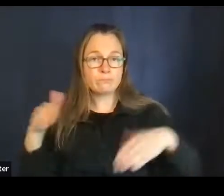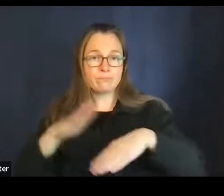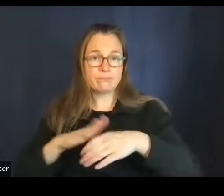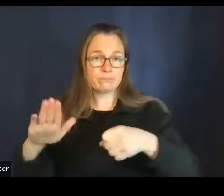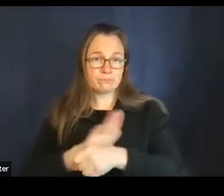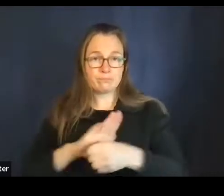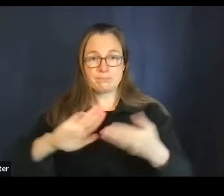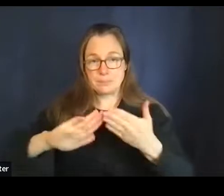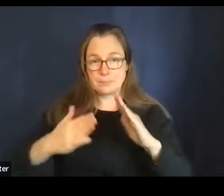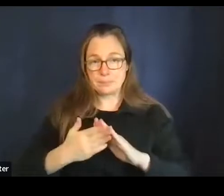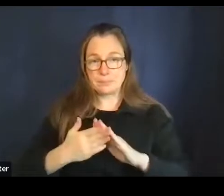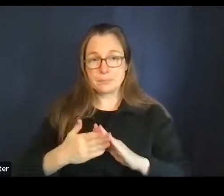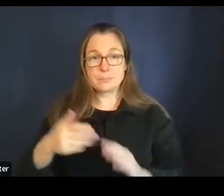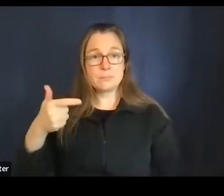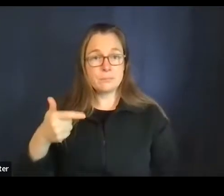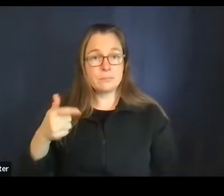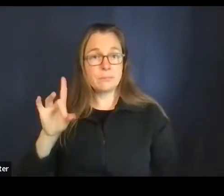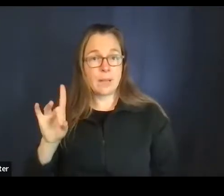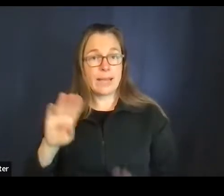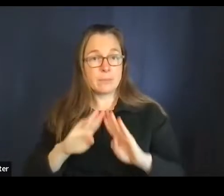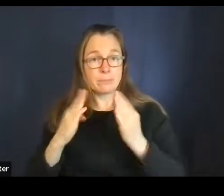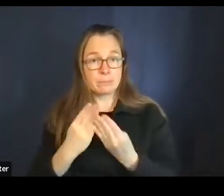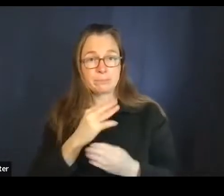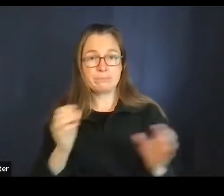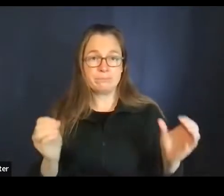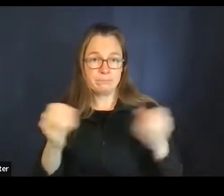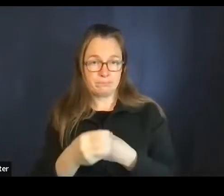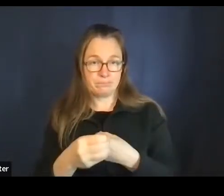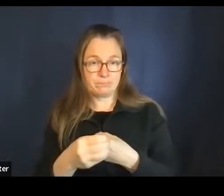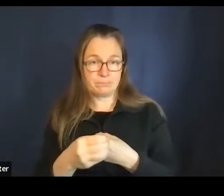Our 28 bureaus and offices will be pulling in one direction.